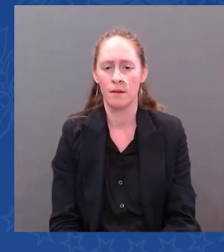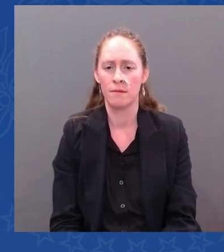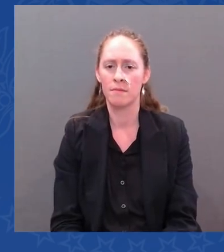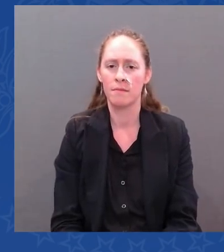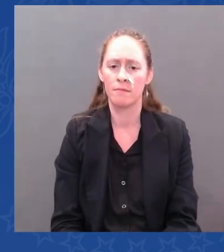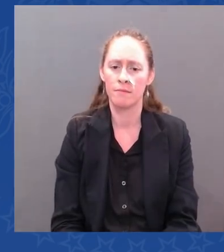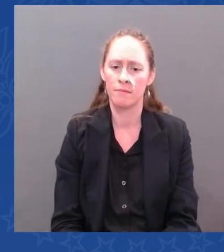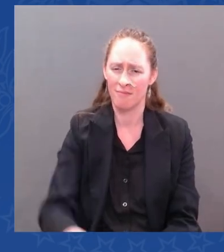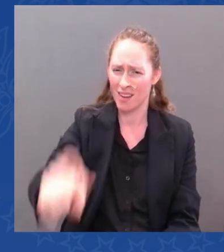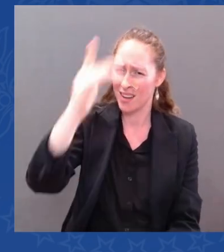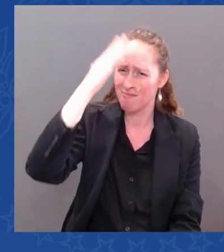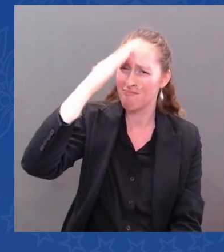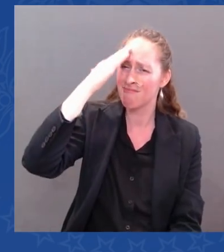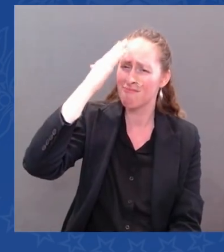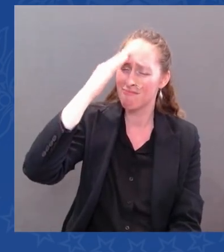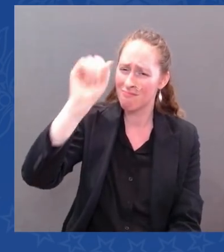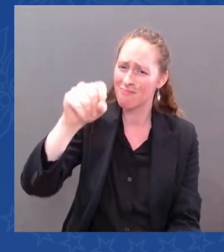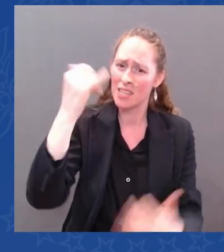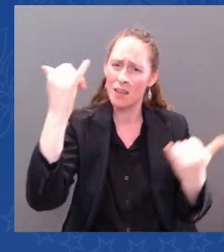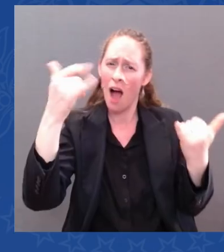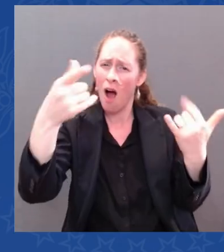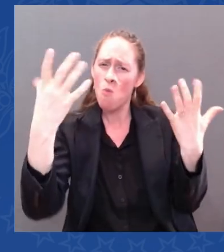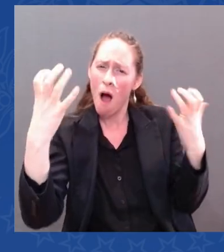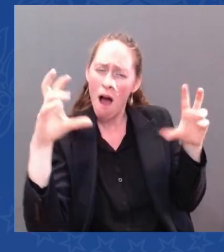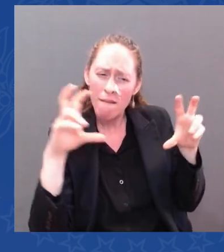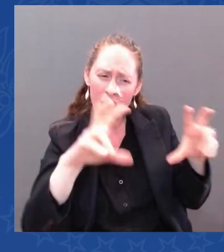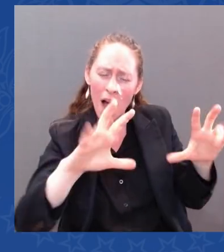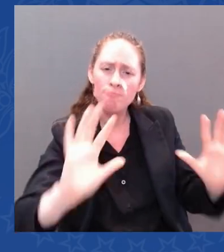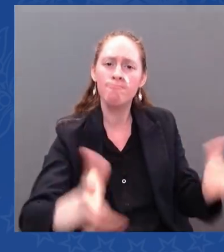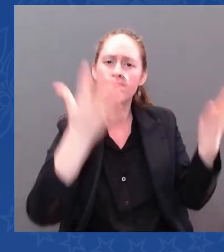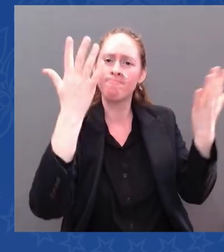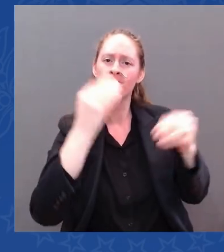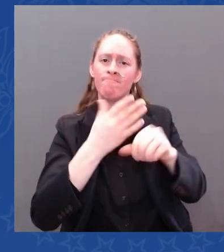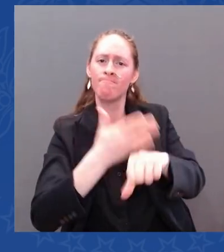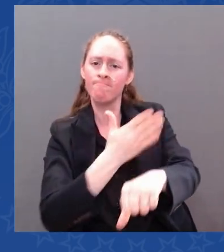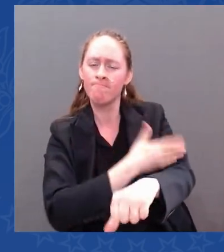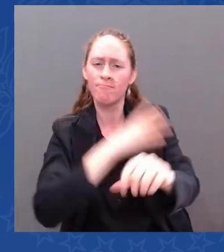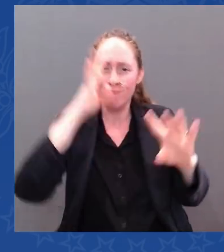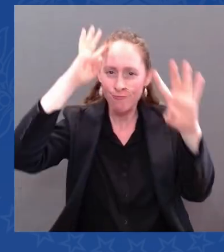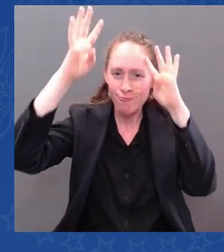we can deliver better and more affordable products and services from -- to more Americans.